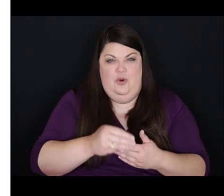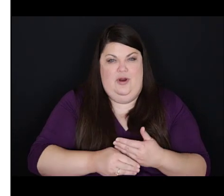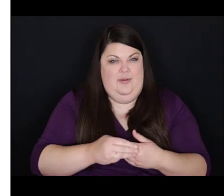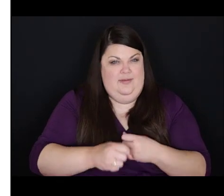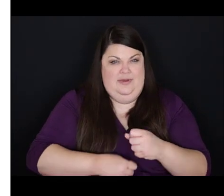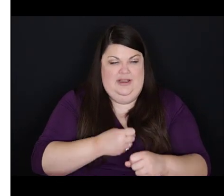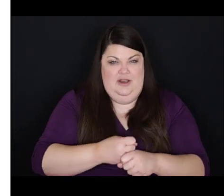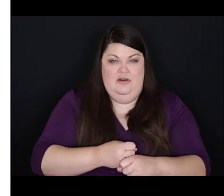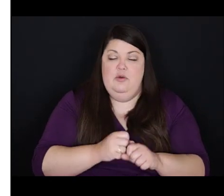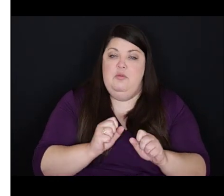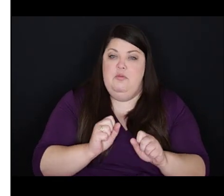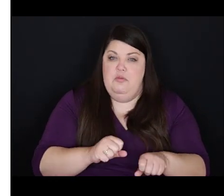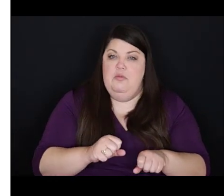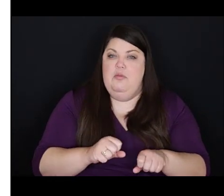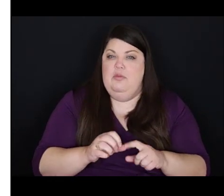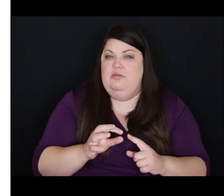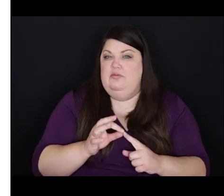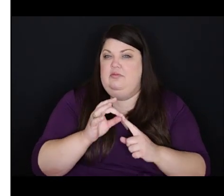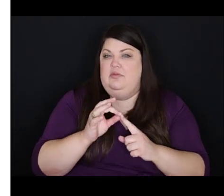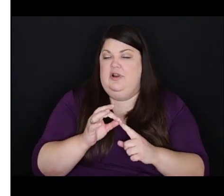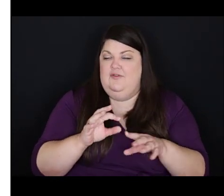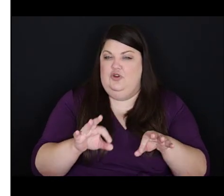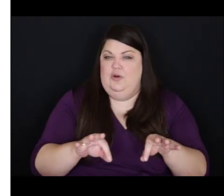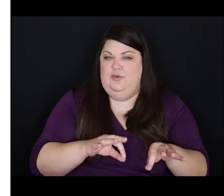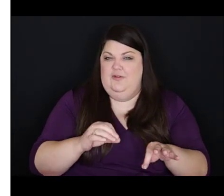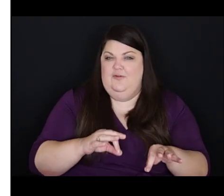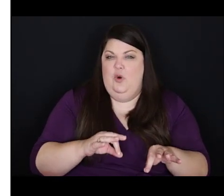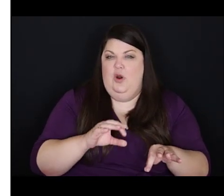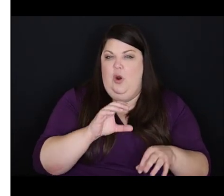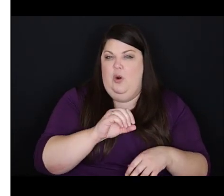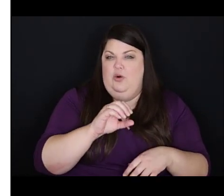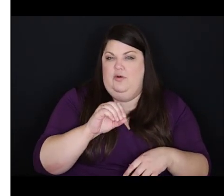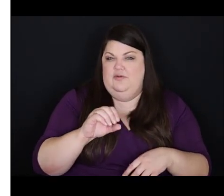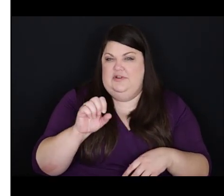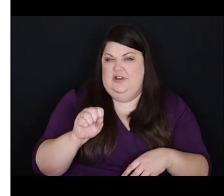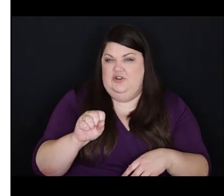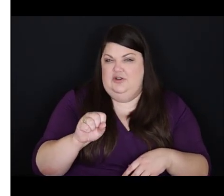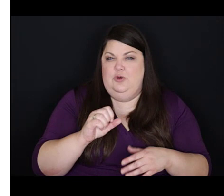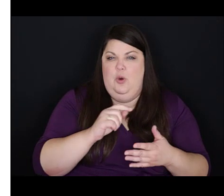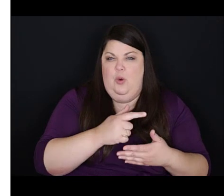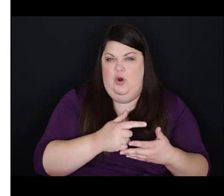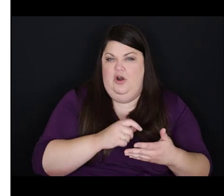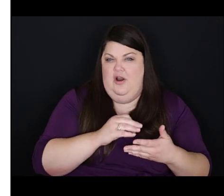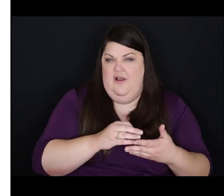of the Description for Order of Selection, which we will discuss later in this presentation.